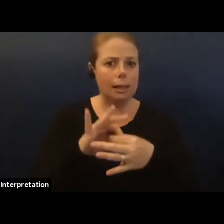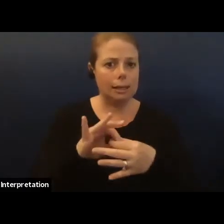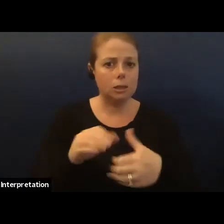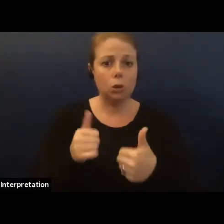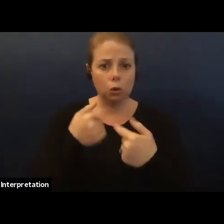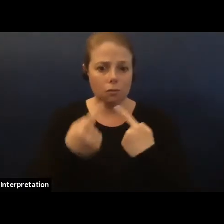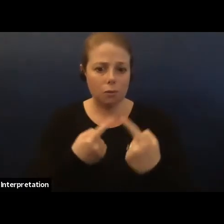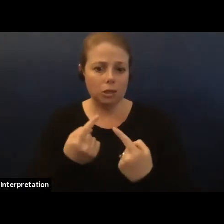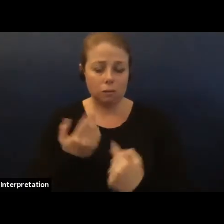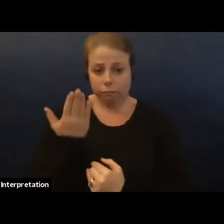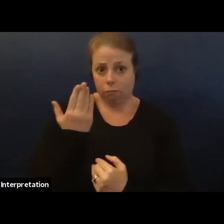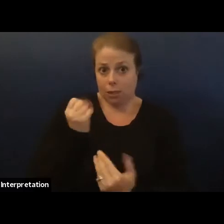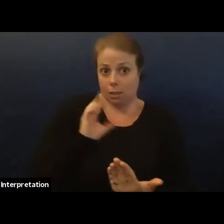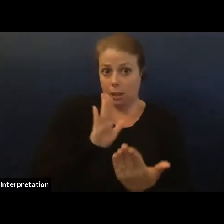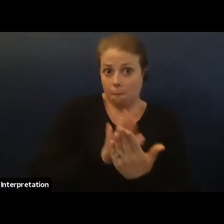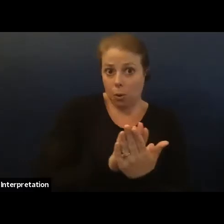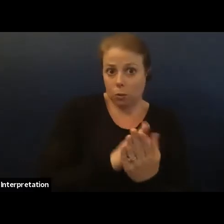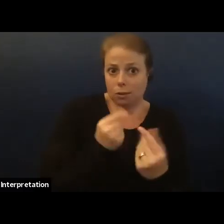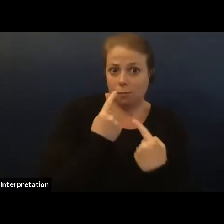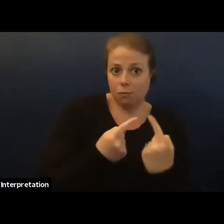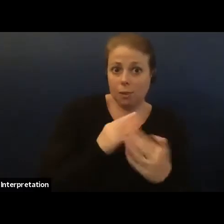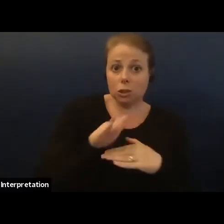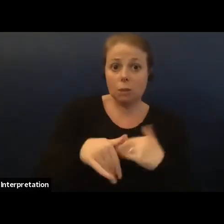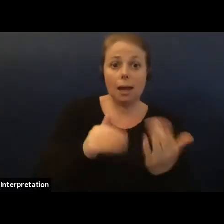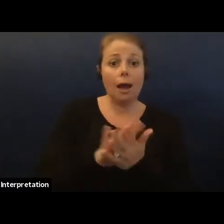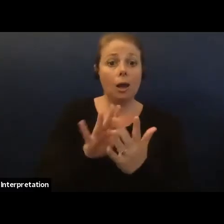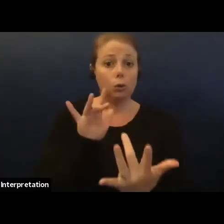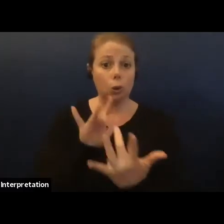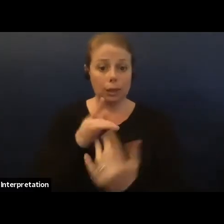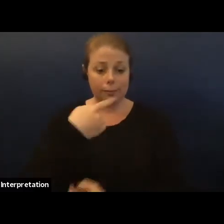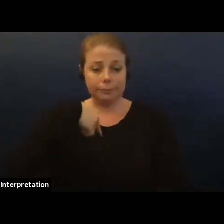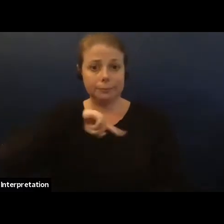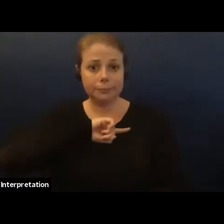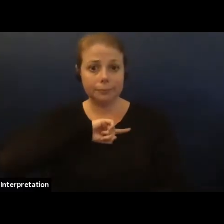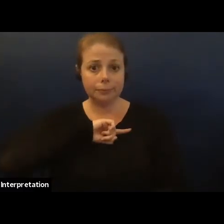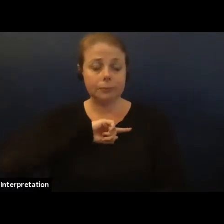including our contact details and a link to frequently asked questions on our website.